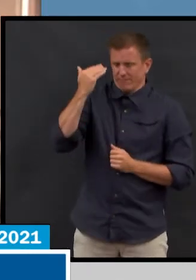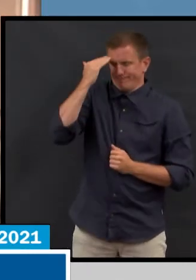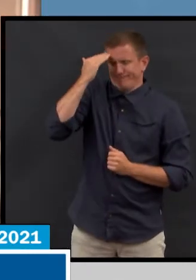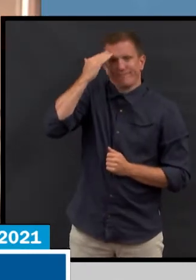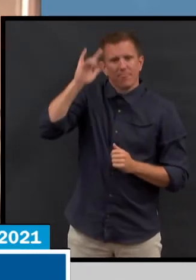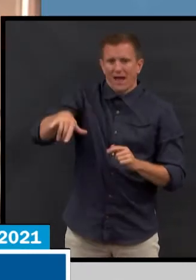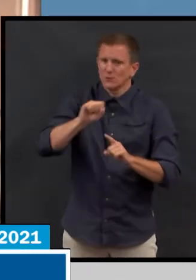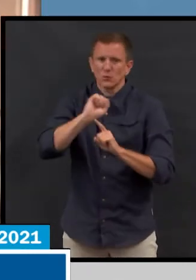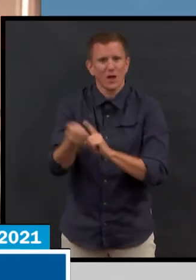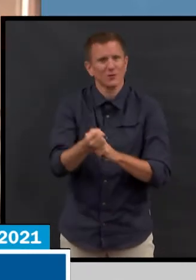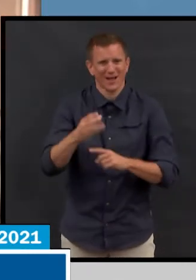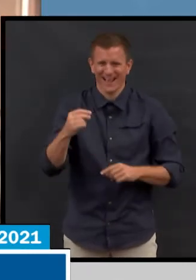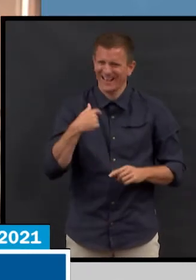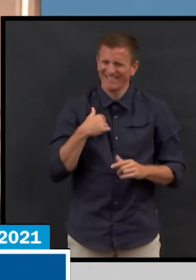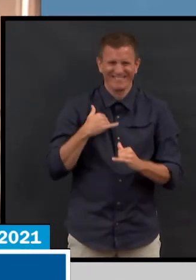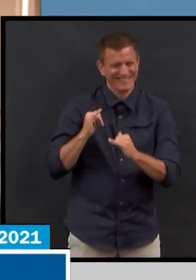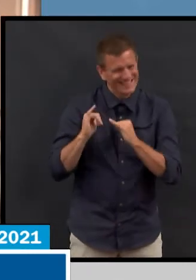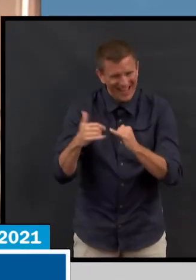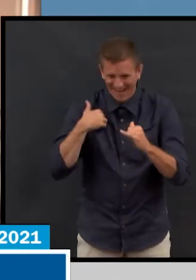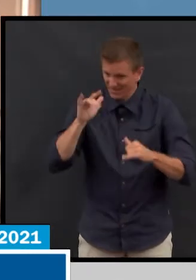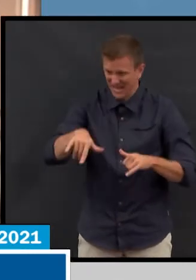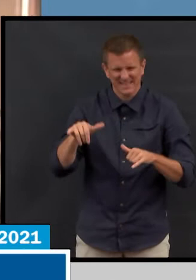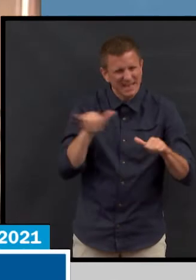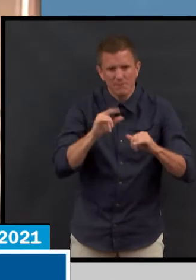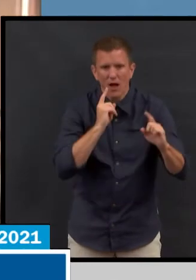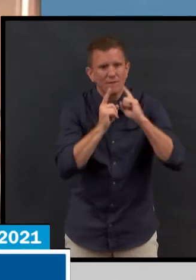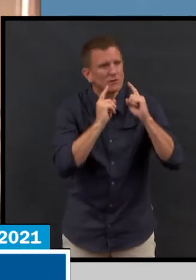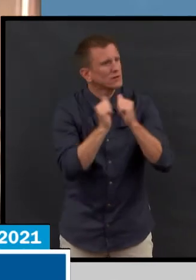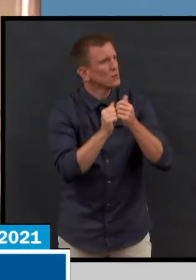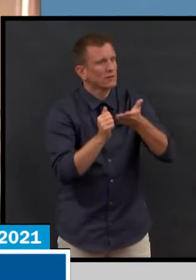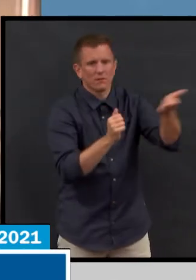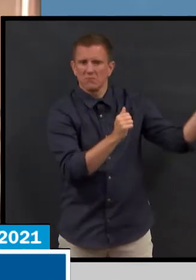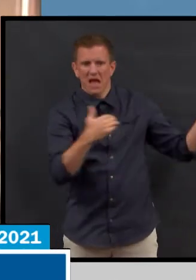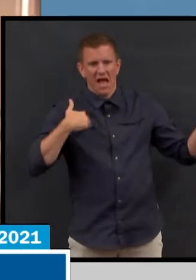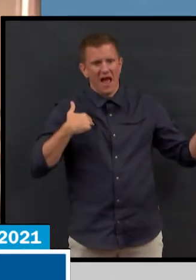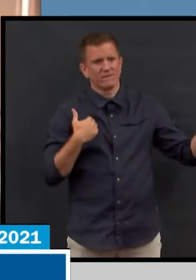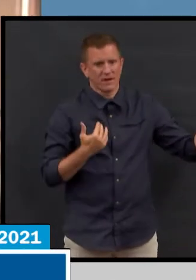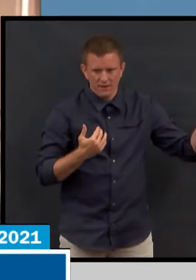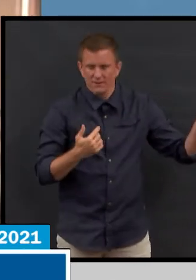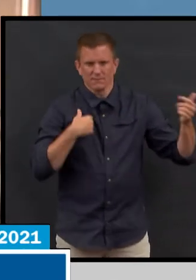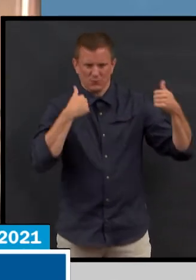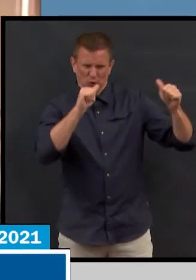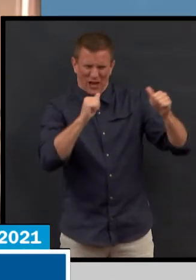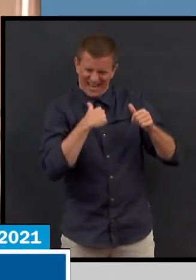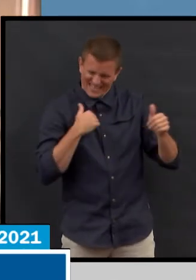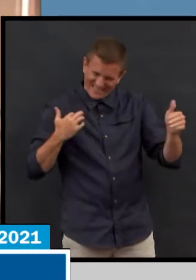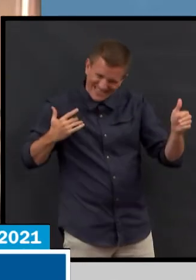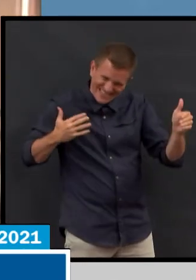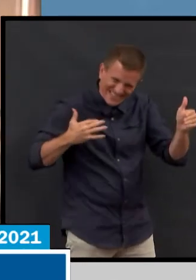other aspects to try to free up that that backlog and hold people accountable for their crimes